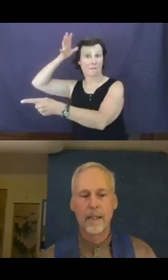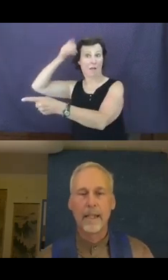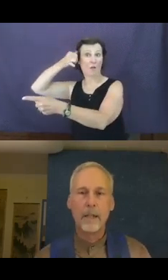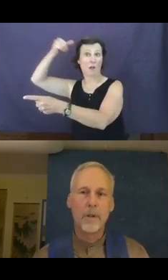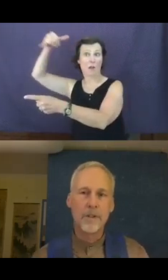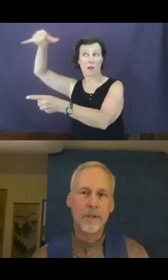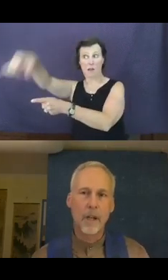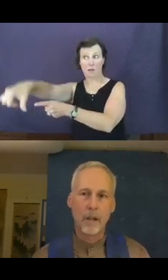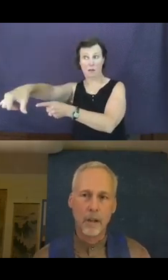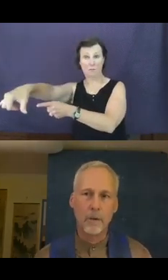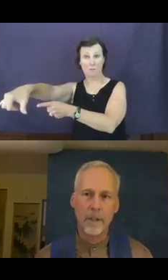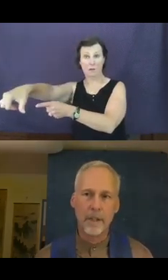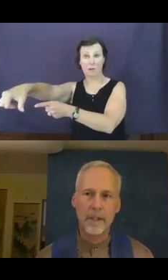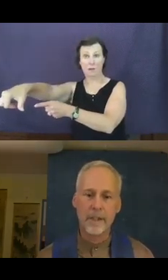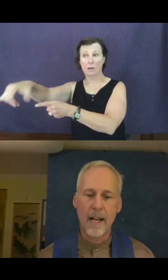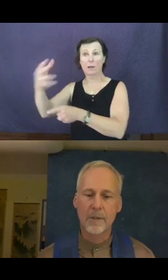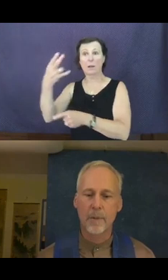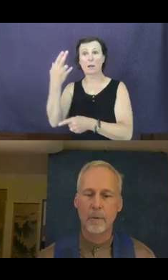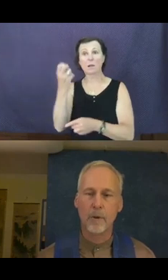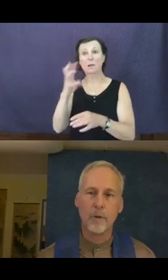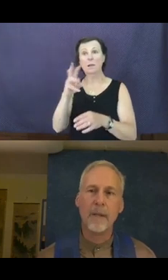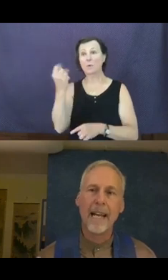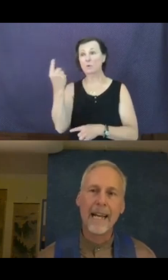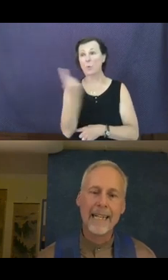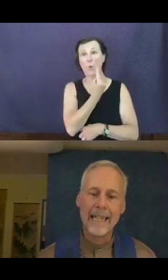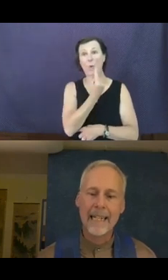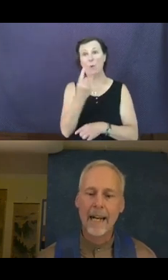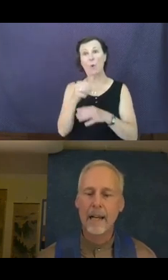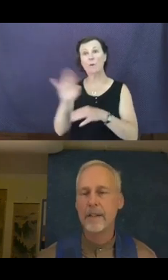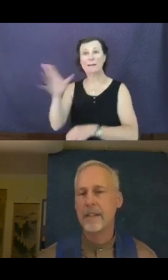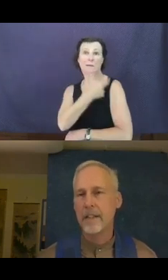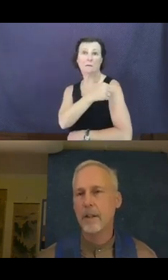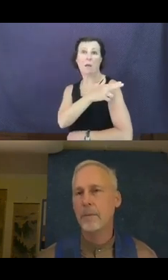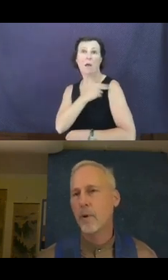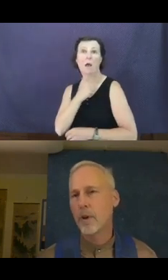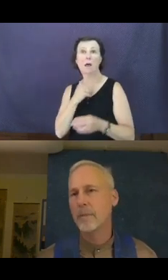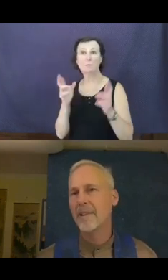he was alone in his hospital room and he got out his little portable